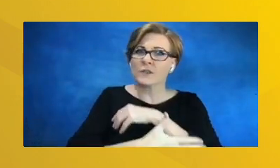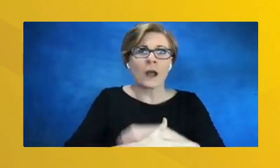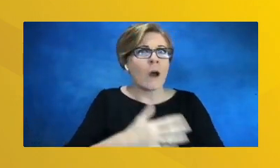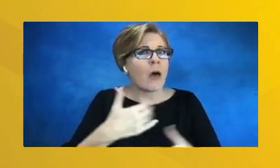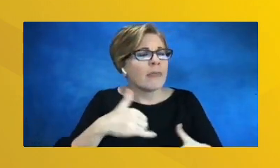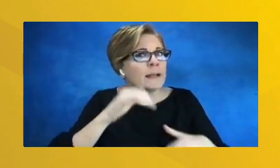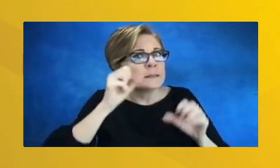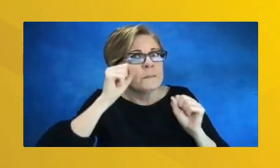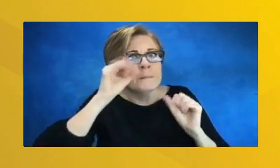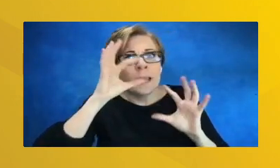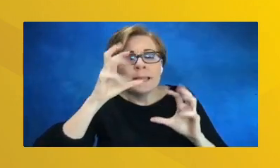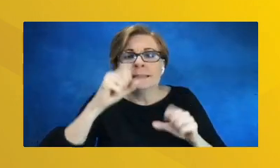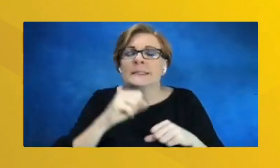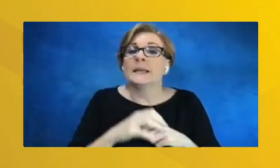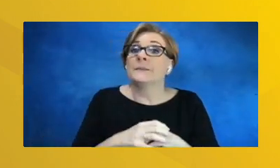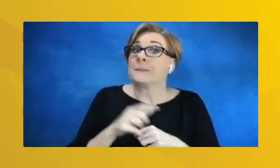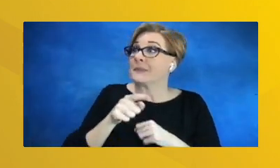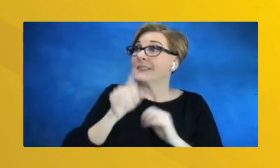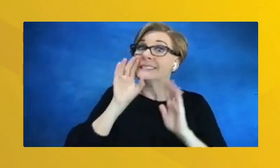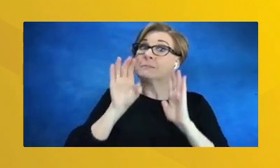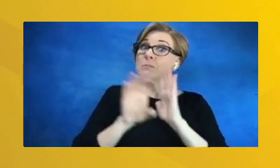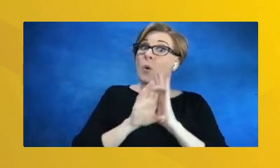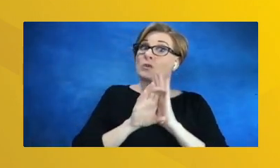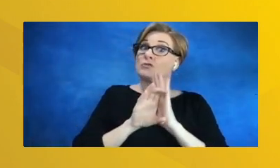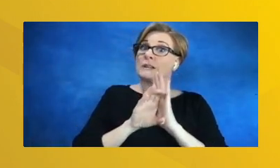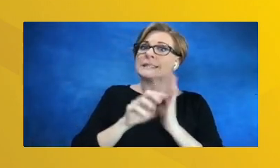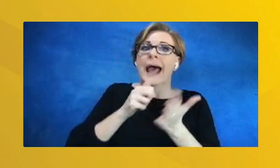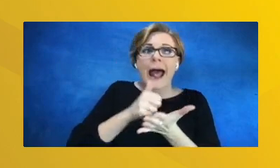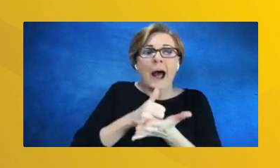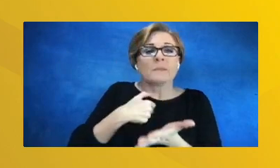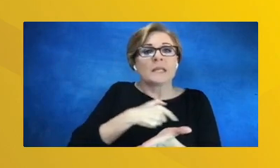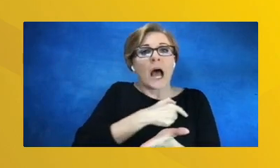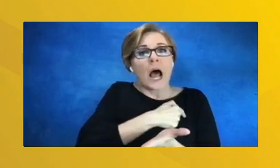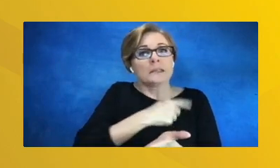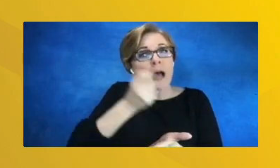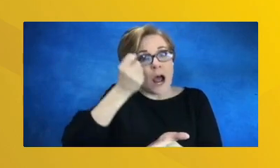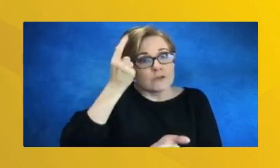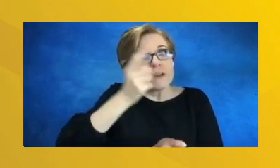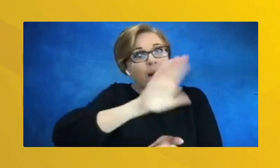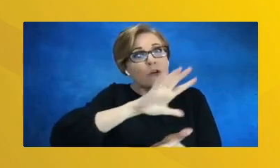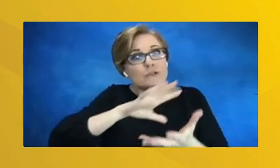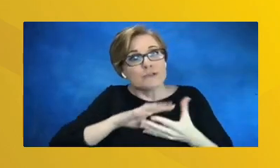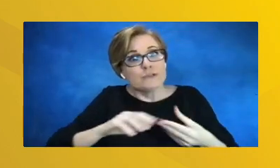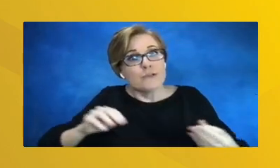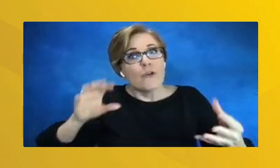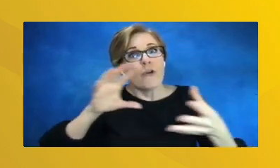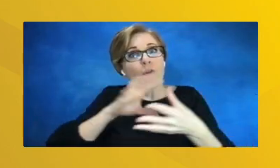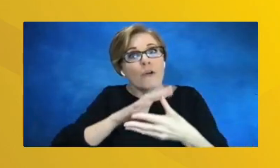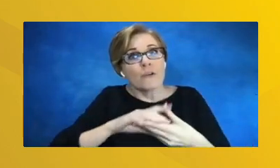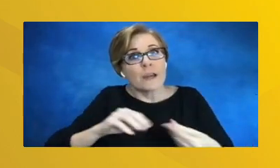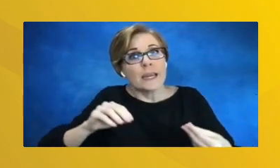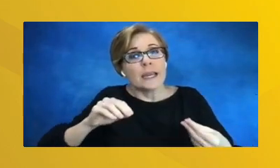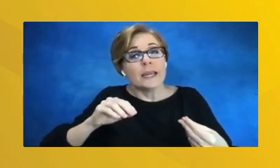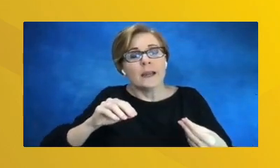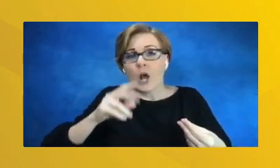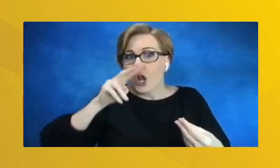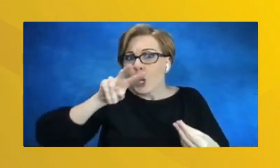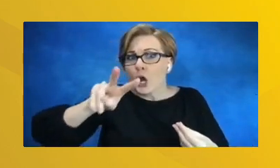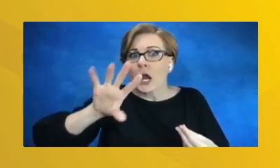That's amazing. Yeah. And this portrait helps us tell her story, understand her story, through her pose.